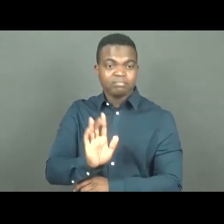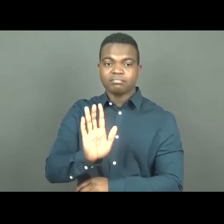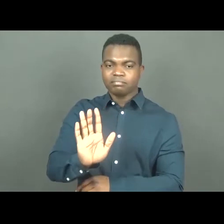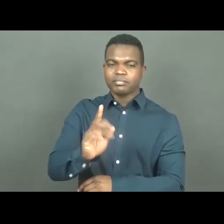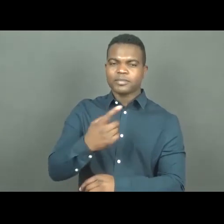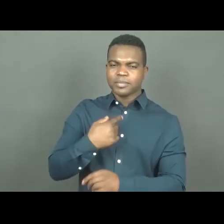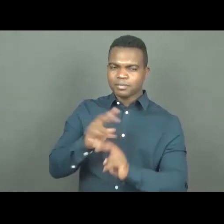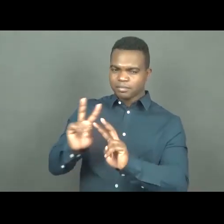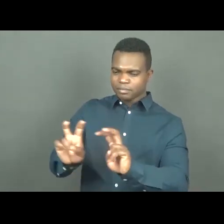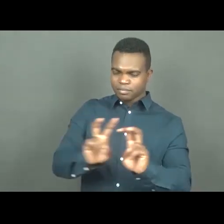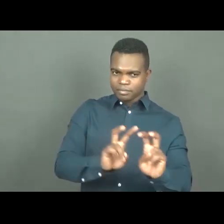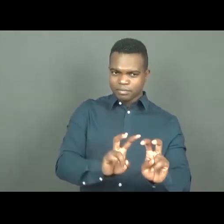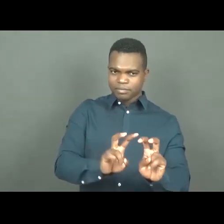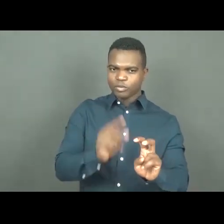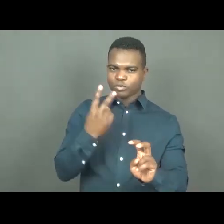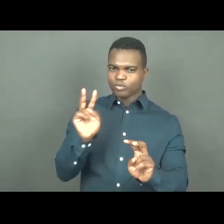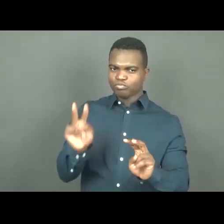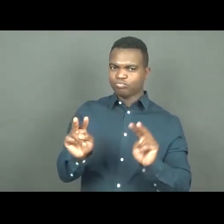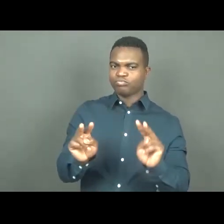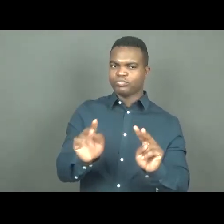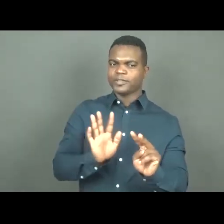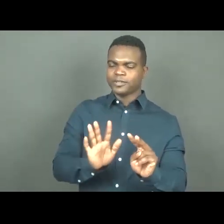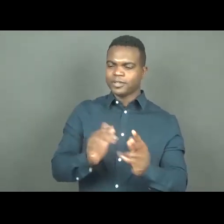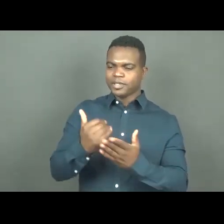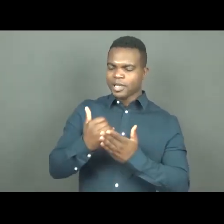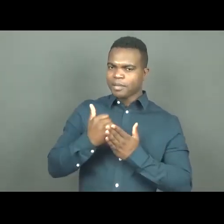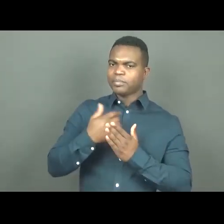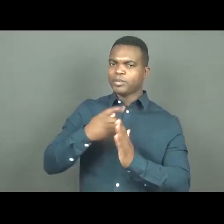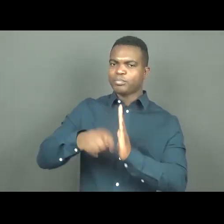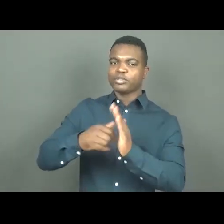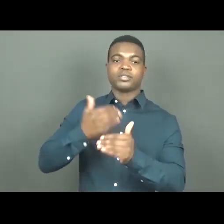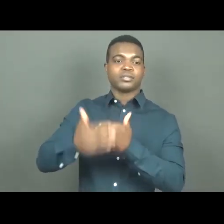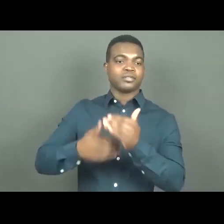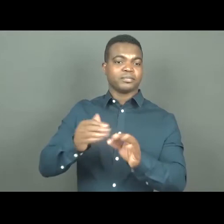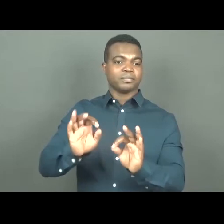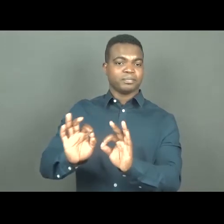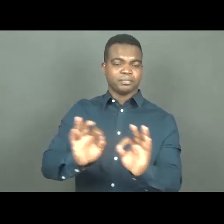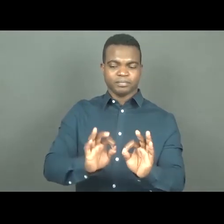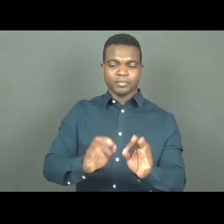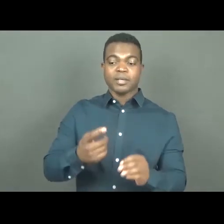called the disability DAC Marker, which allows agencies to record data on whether they aim to